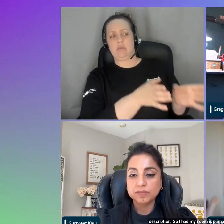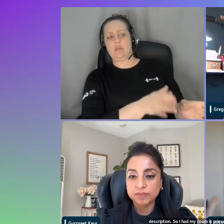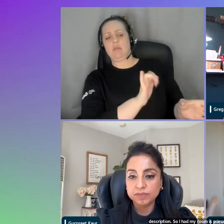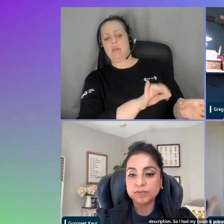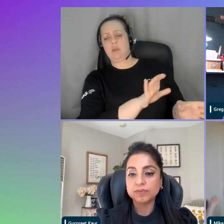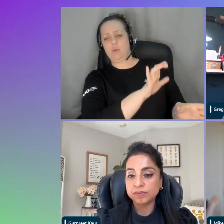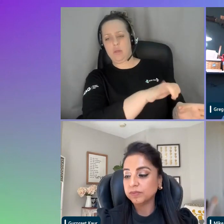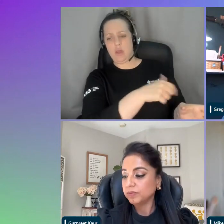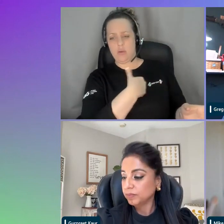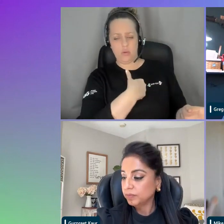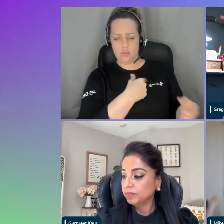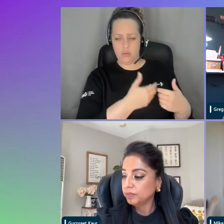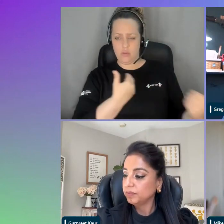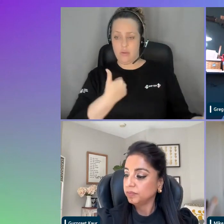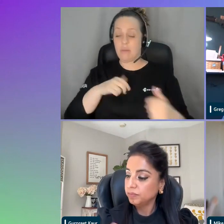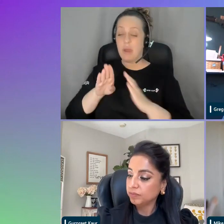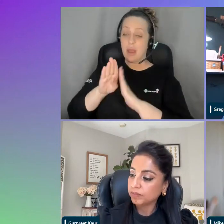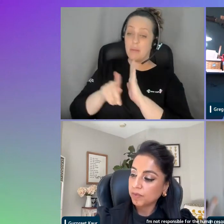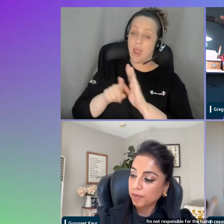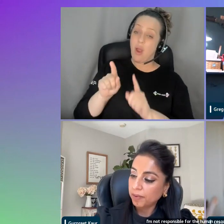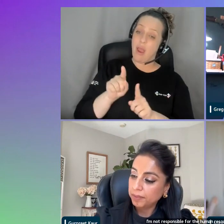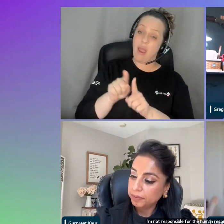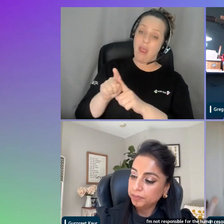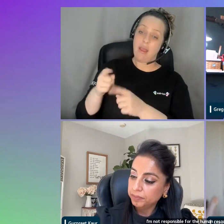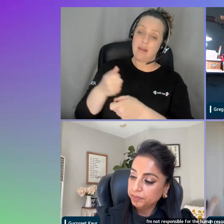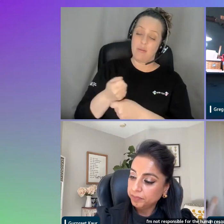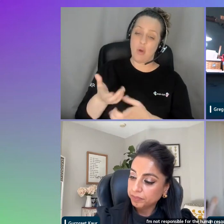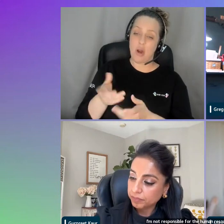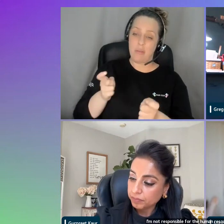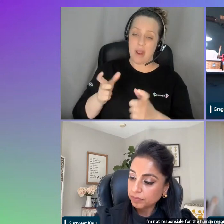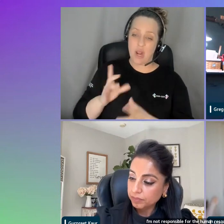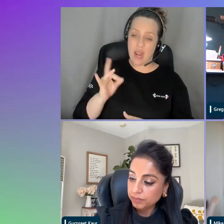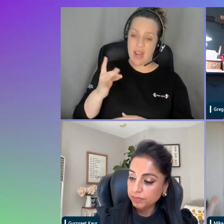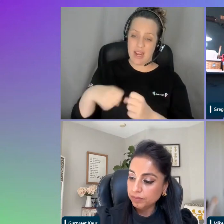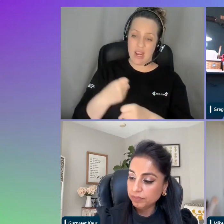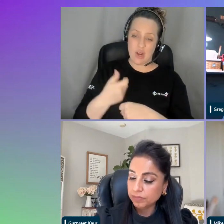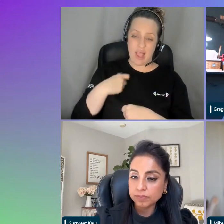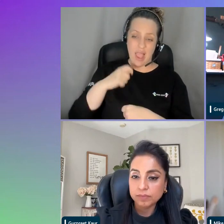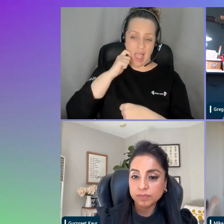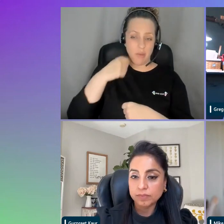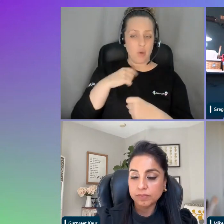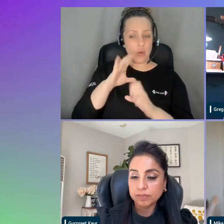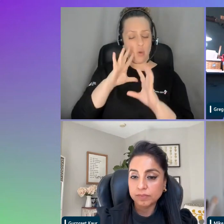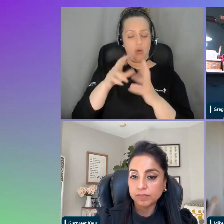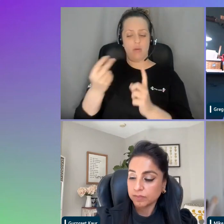responsible for that. So uh, my background is as a product manager for about 18 years at Apple. So I really look at the